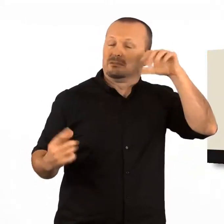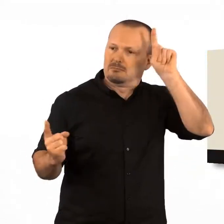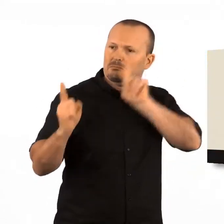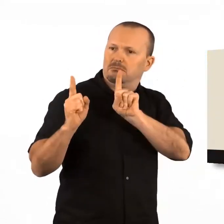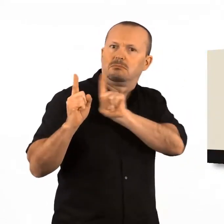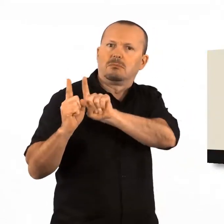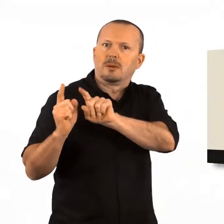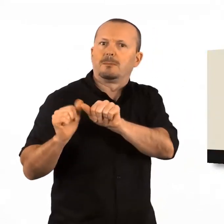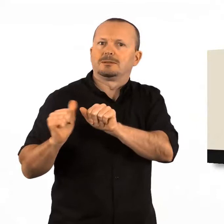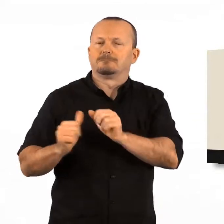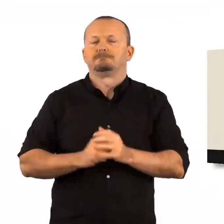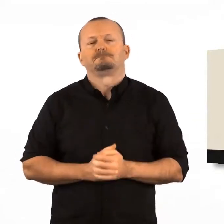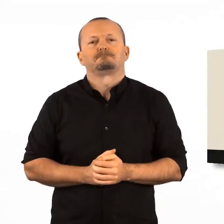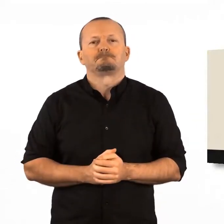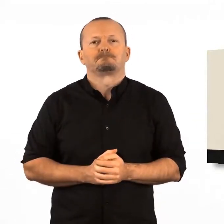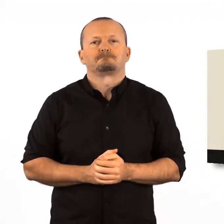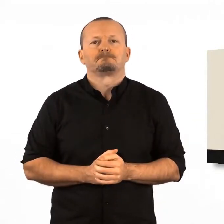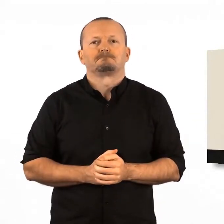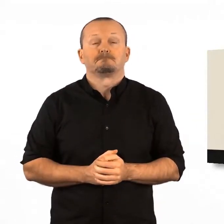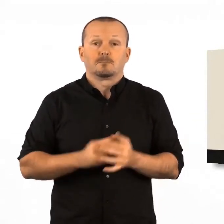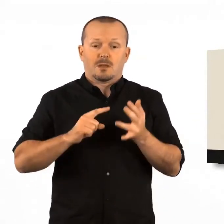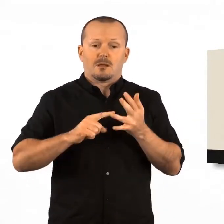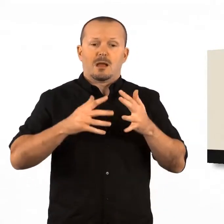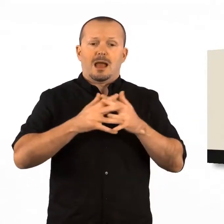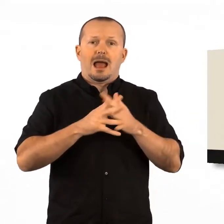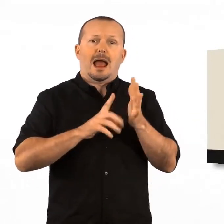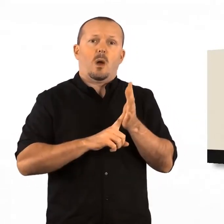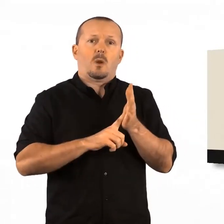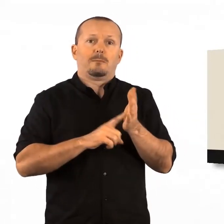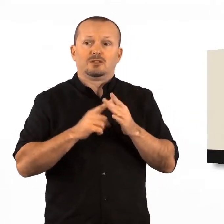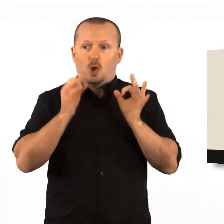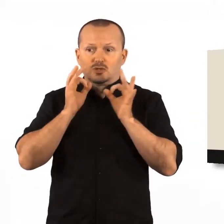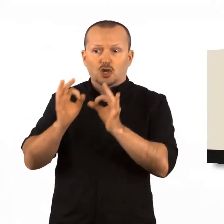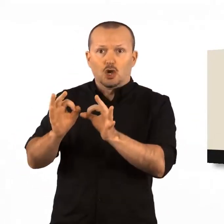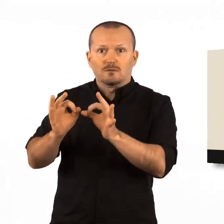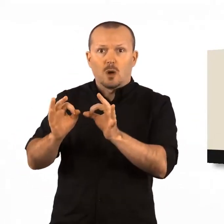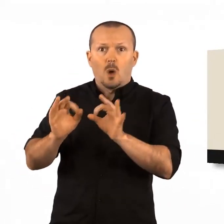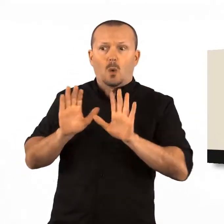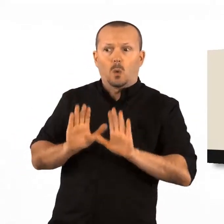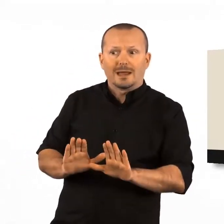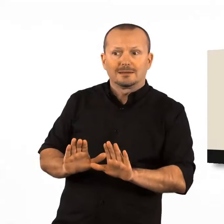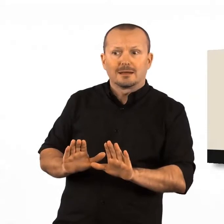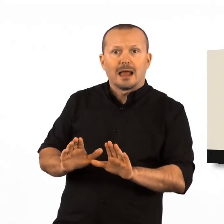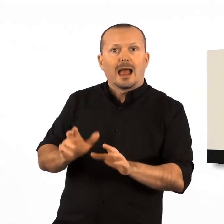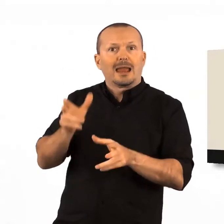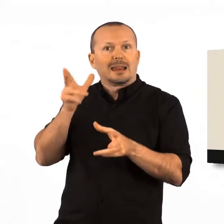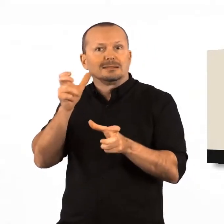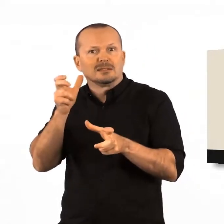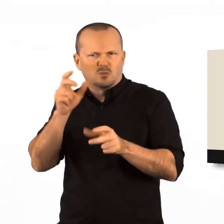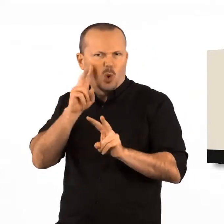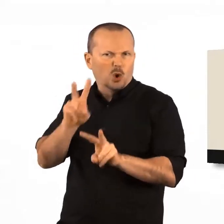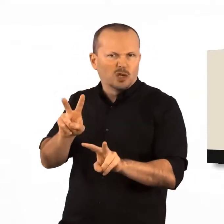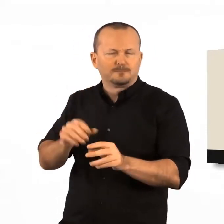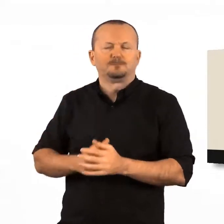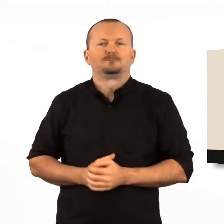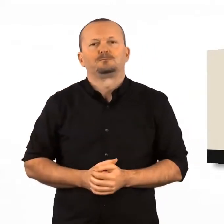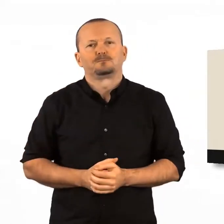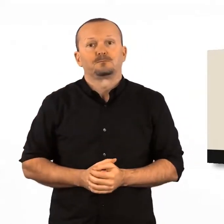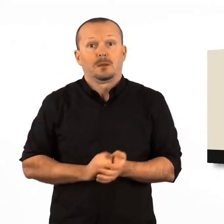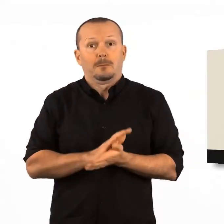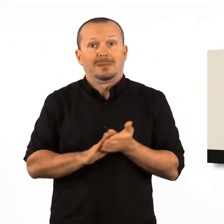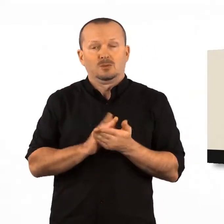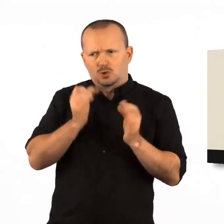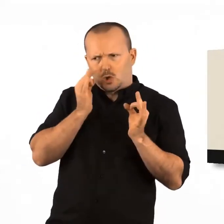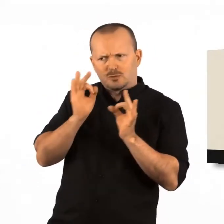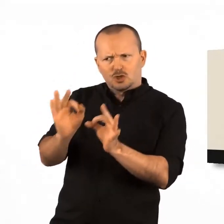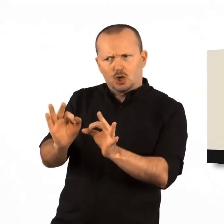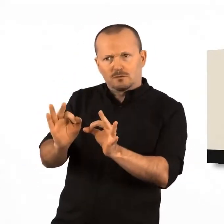The next one, O.W.L stands for Observe, Wait and Listen or Look. So we want to observe